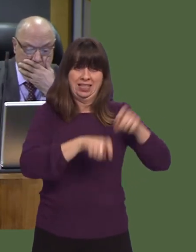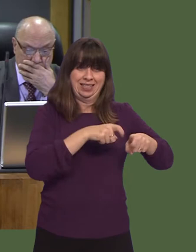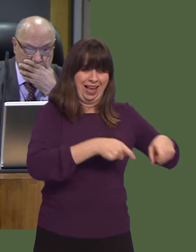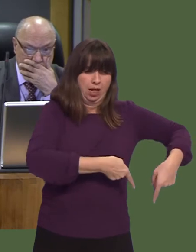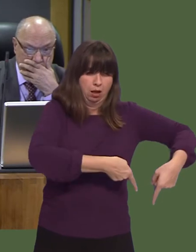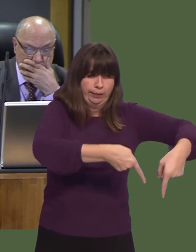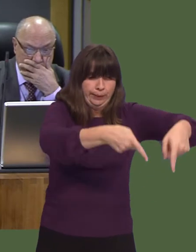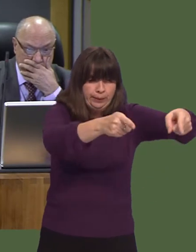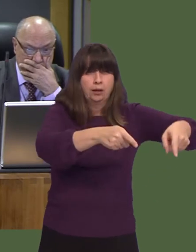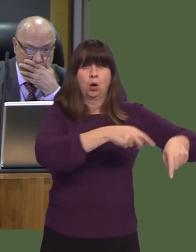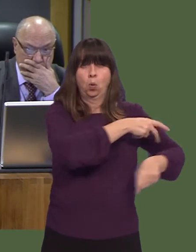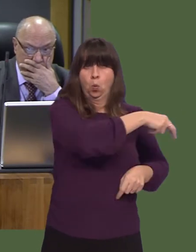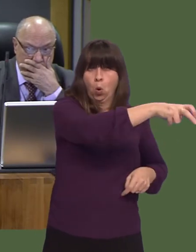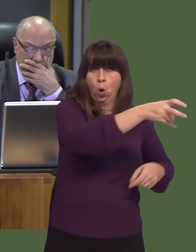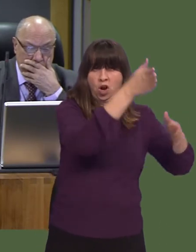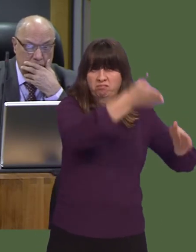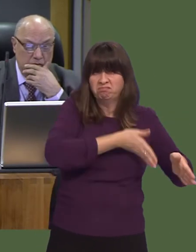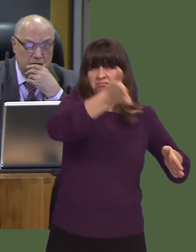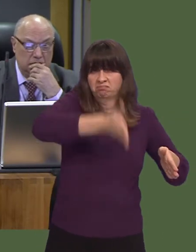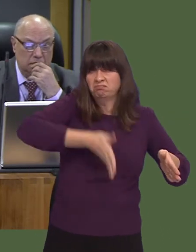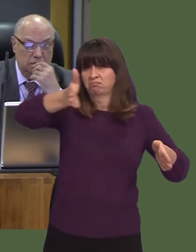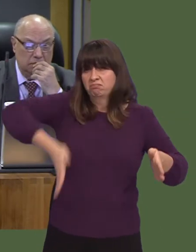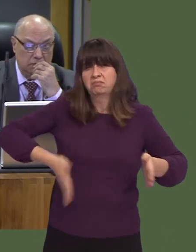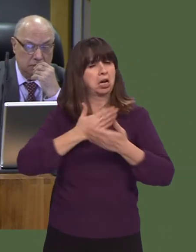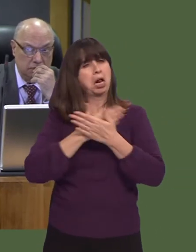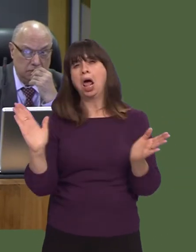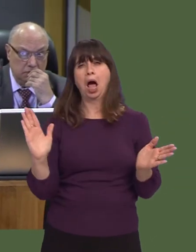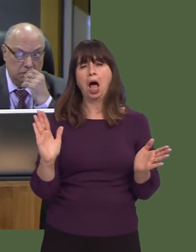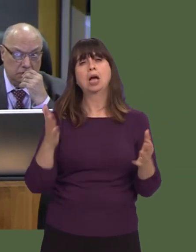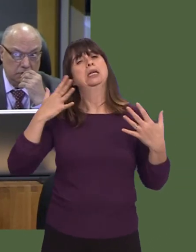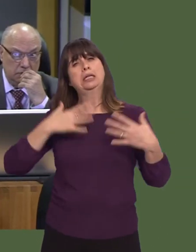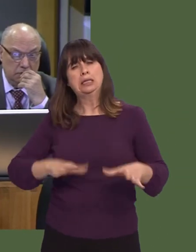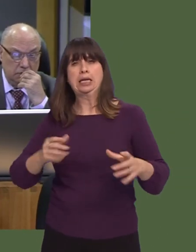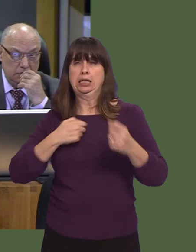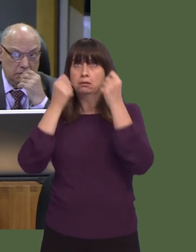in key places. We really need to have a joined-up approach to this important matter.